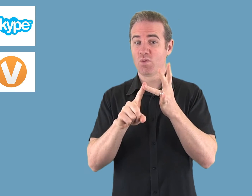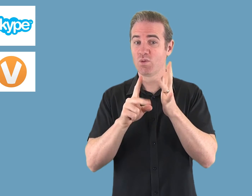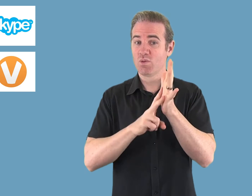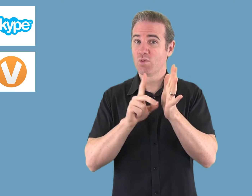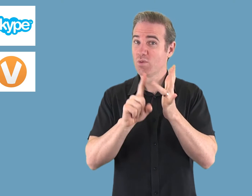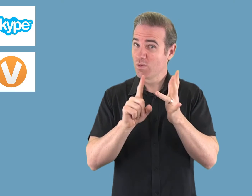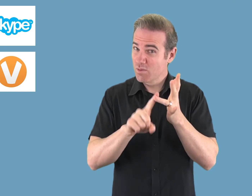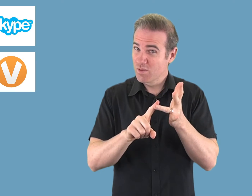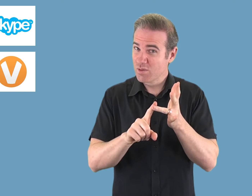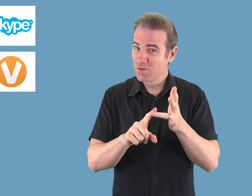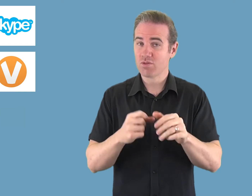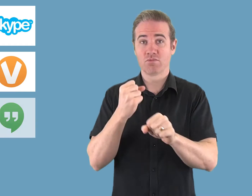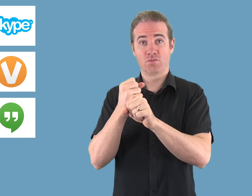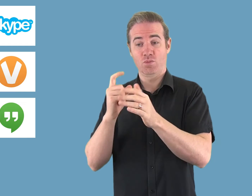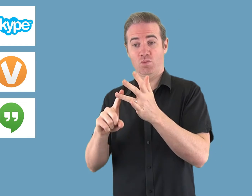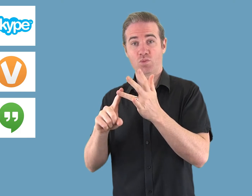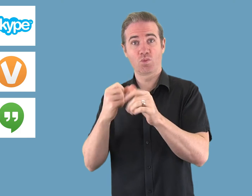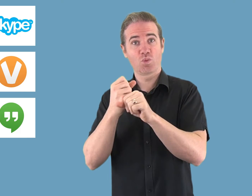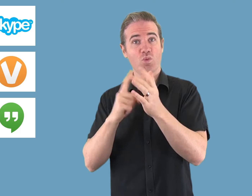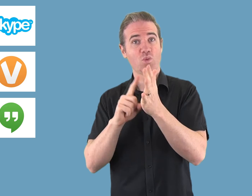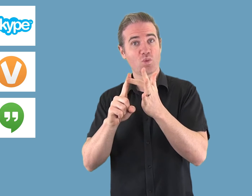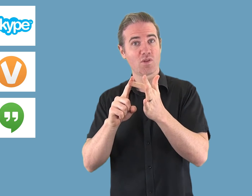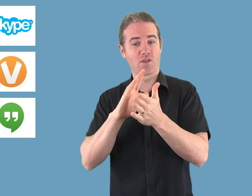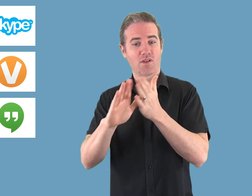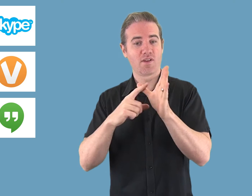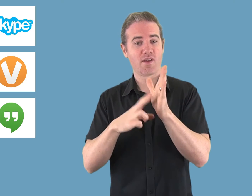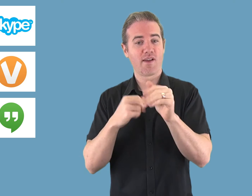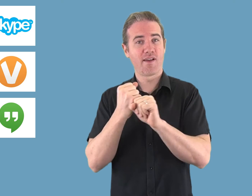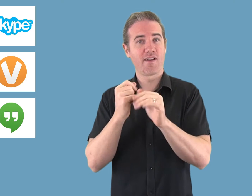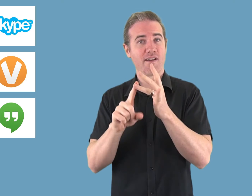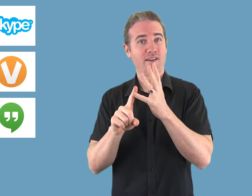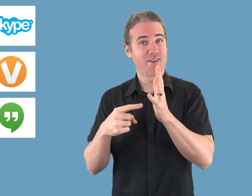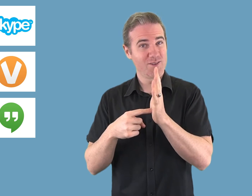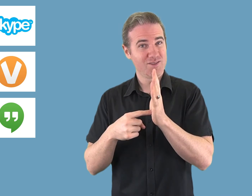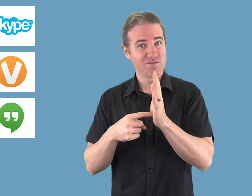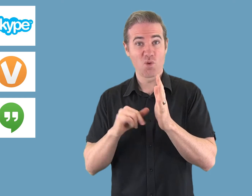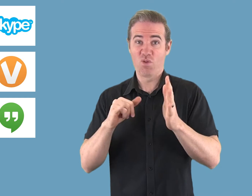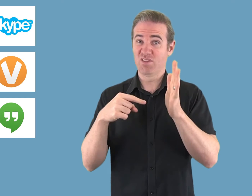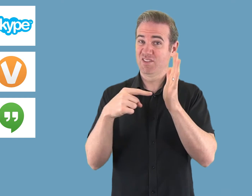OoVoo Google Hangouts